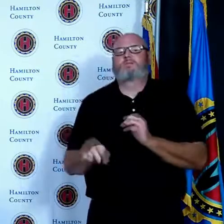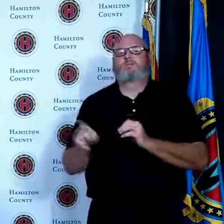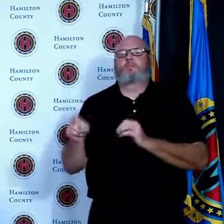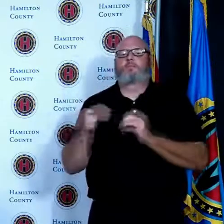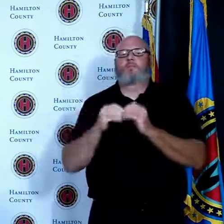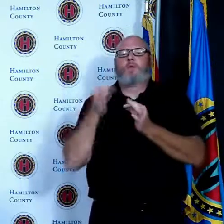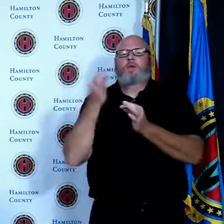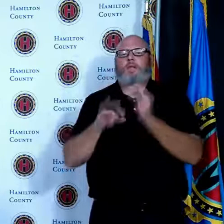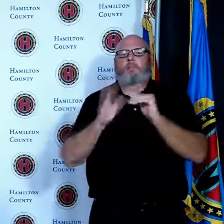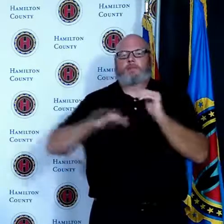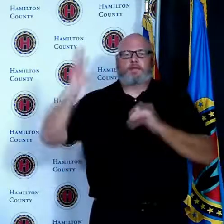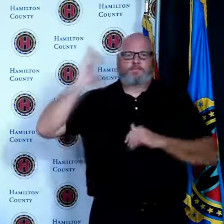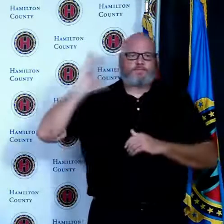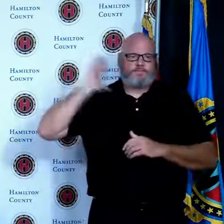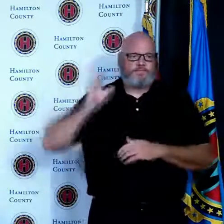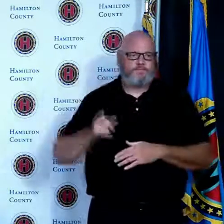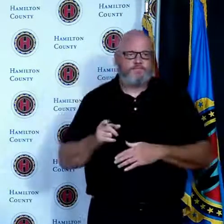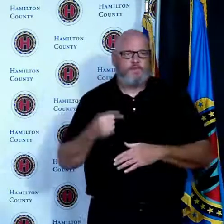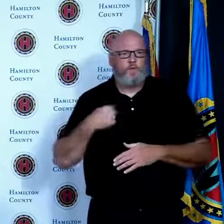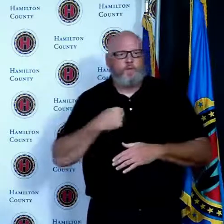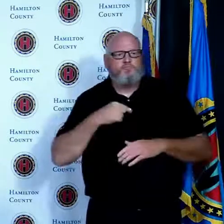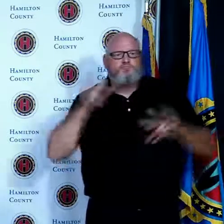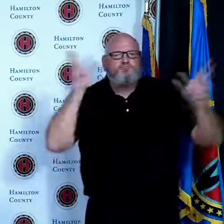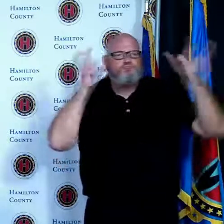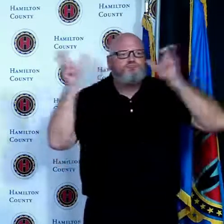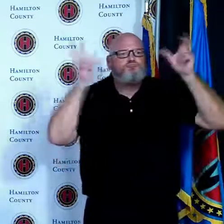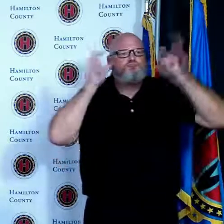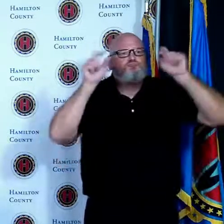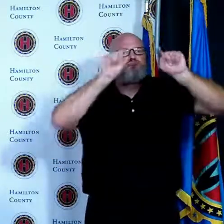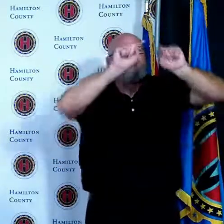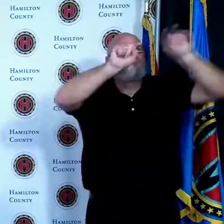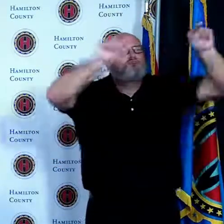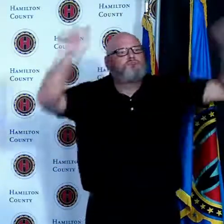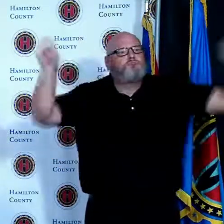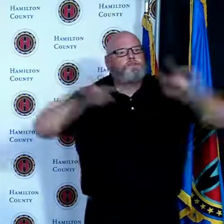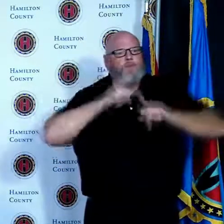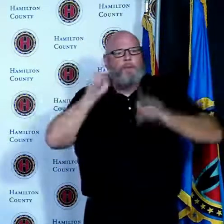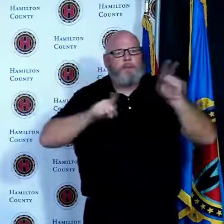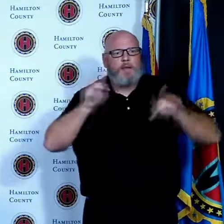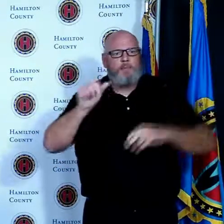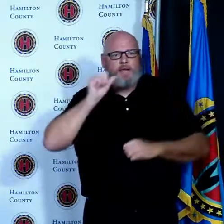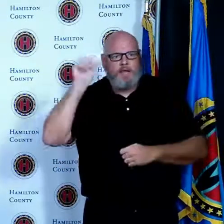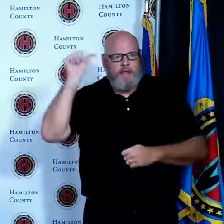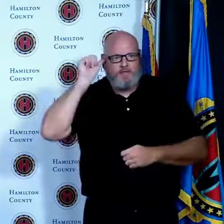were really having a hard time meeting that deadline and it was a short time frame and so we're extending that deadline until